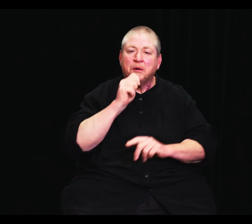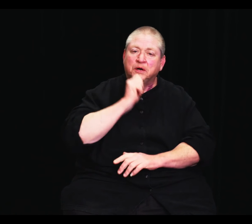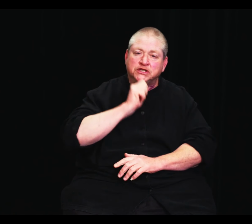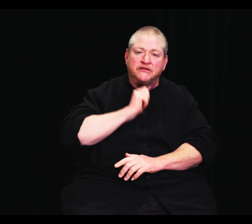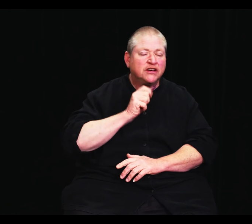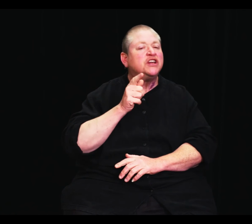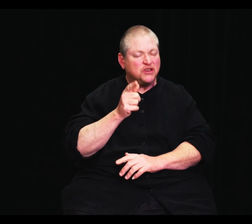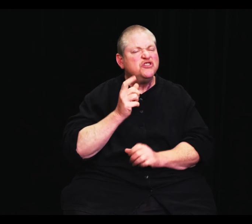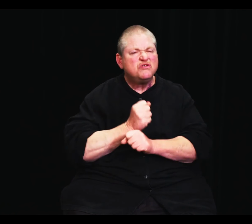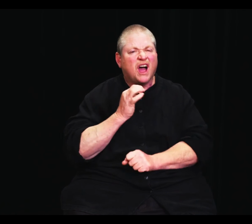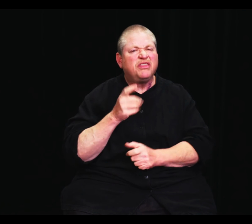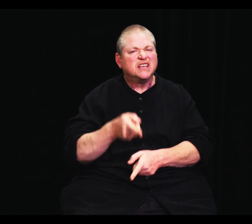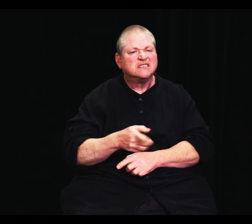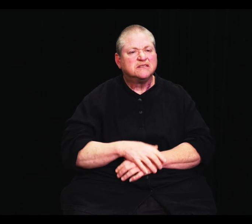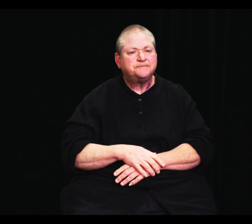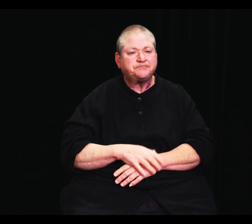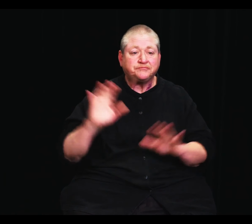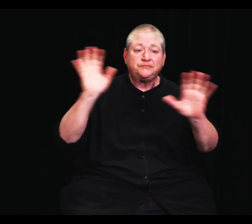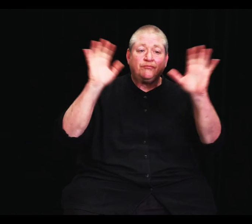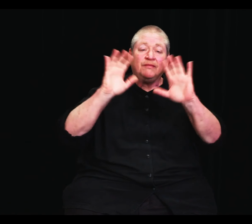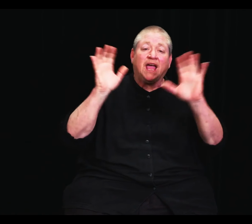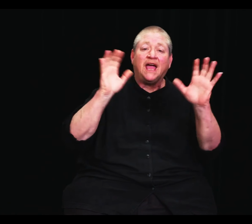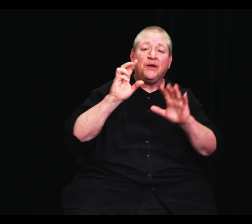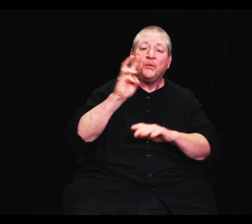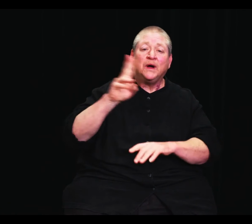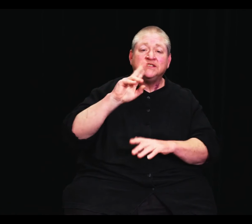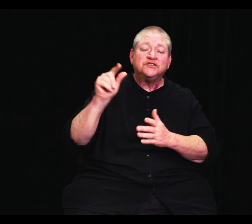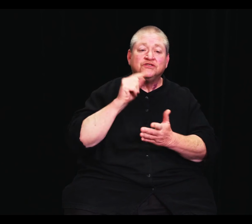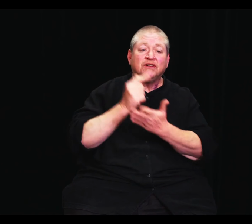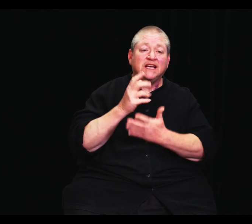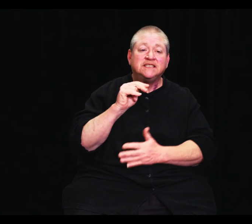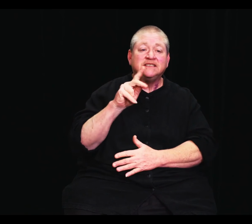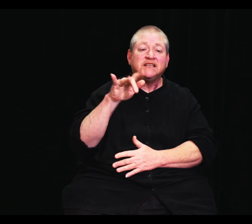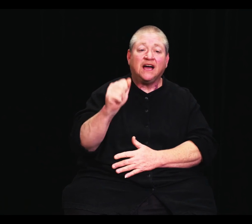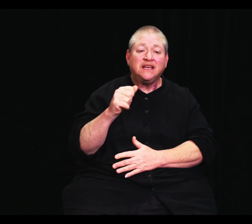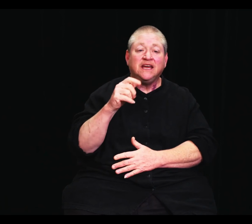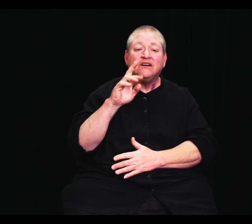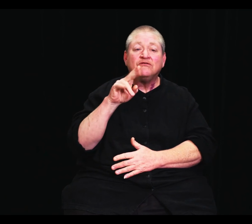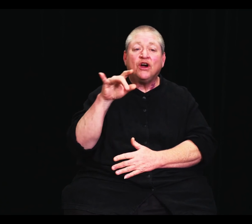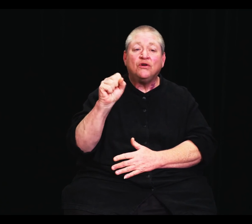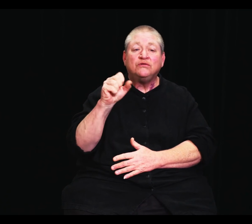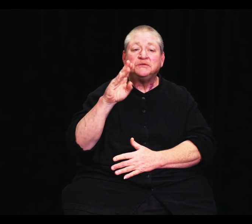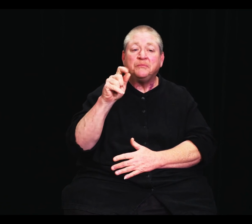Class of 2020. What a great ride. It's been a heck of a year. Keep on persevering. We got this!